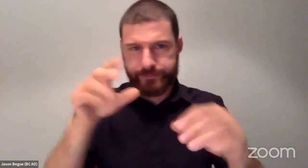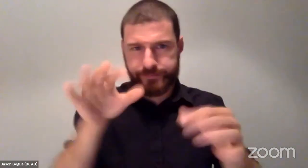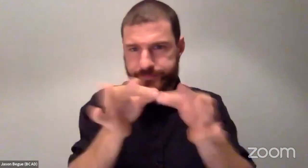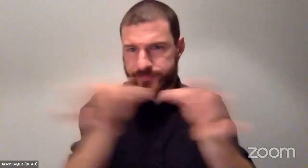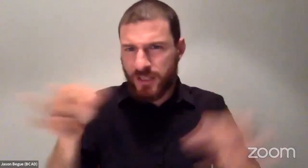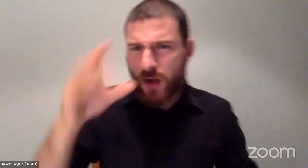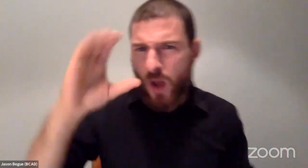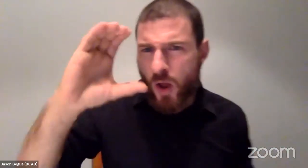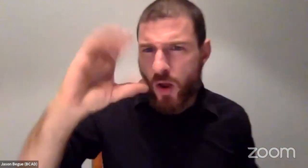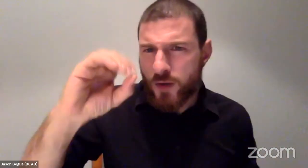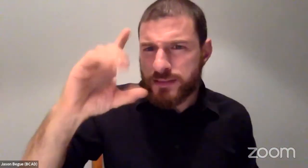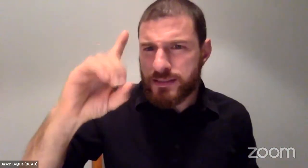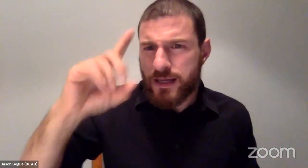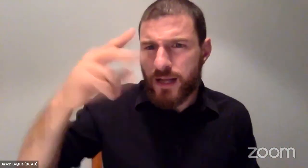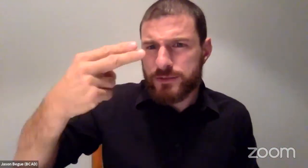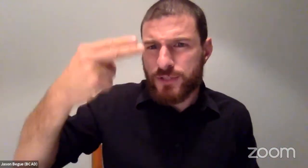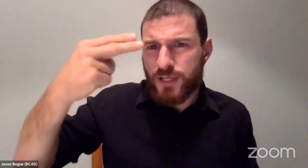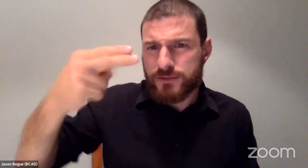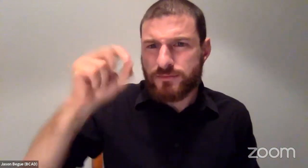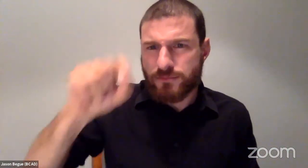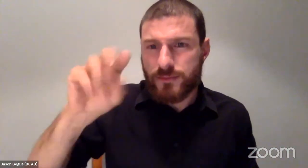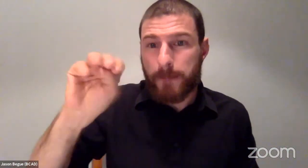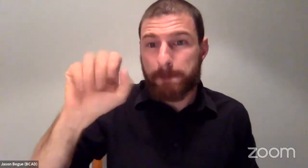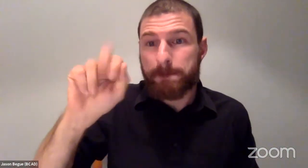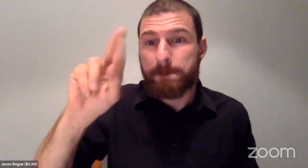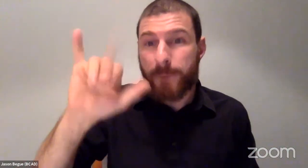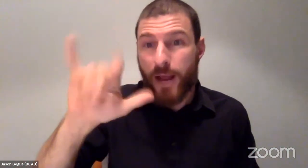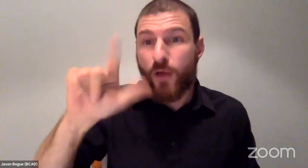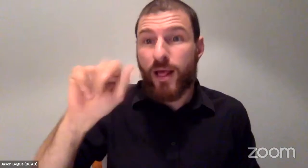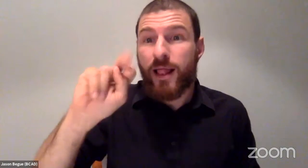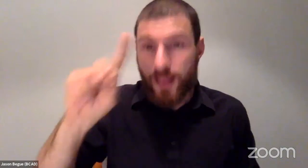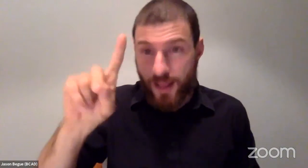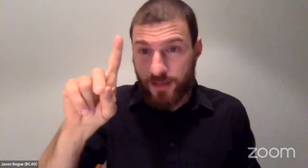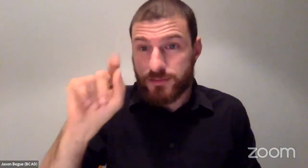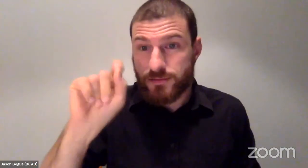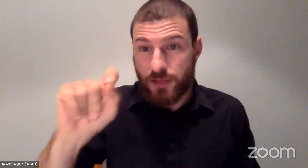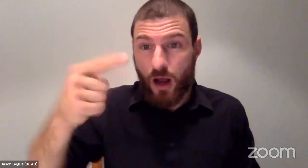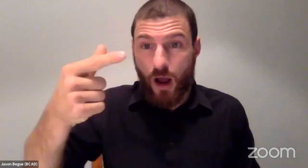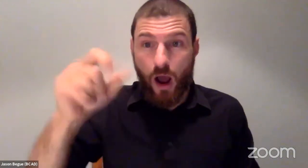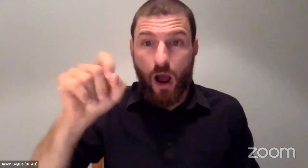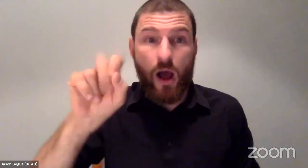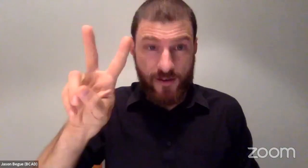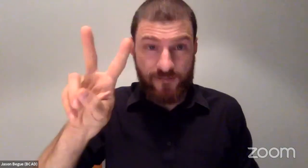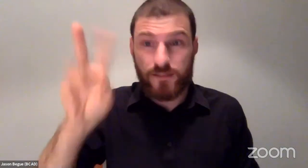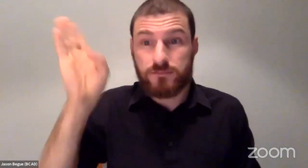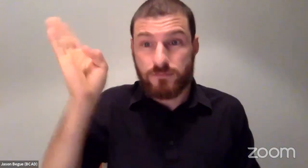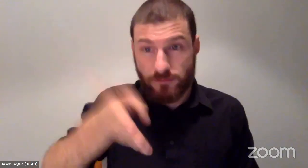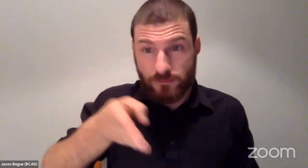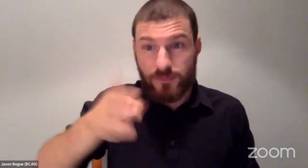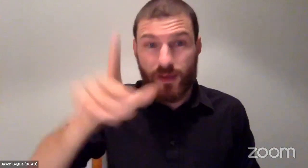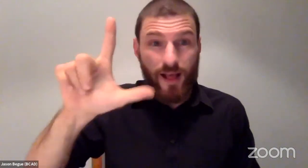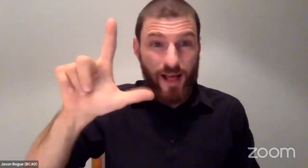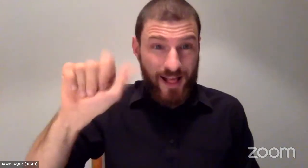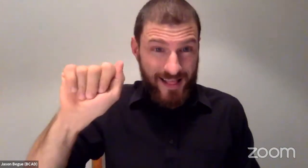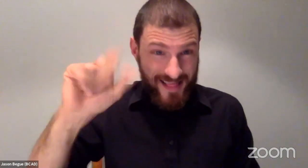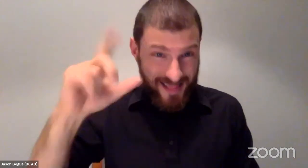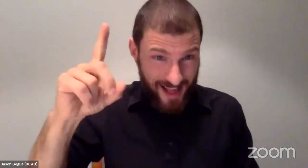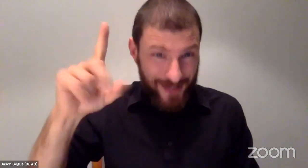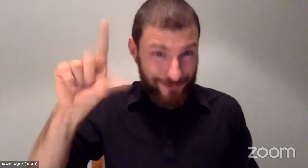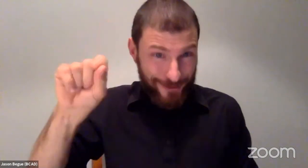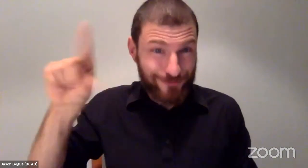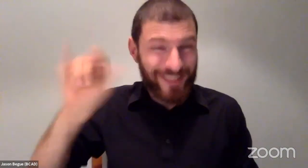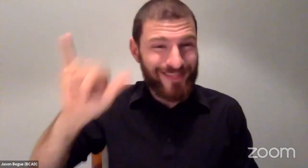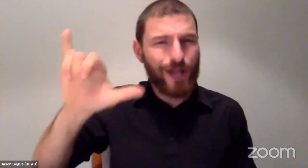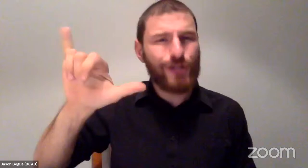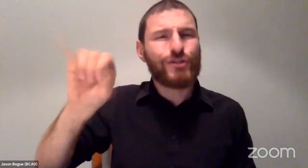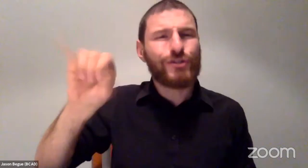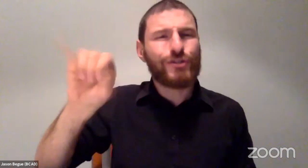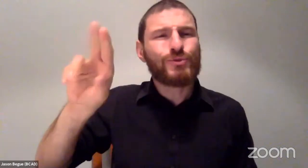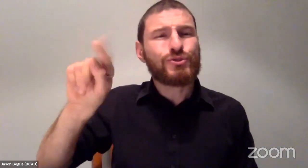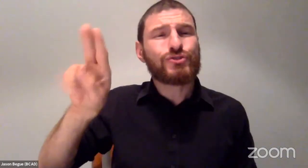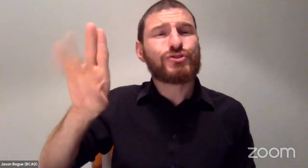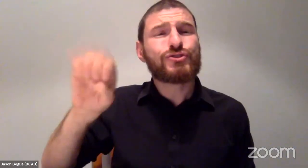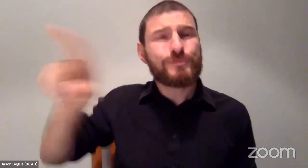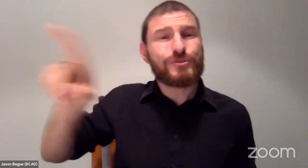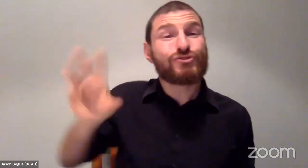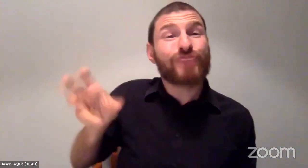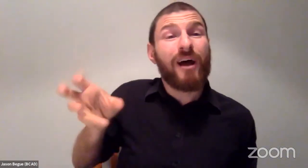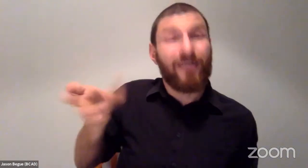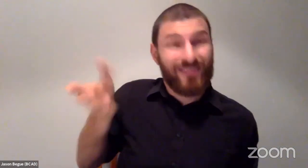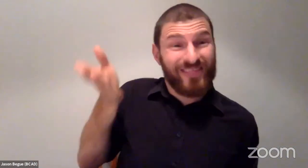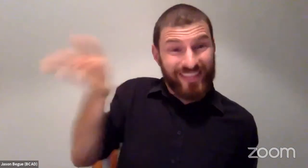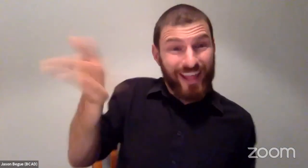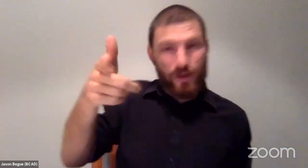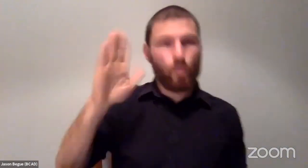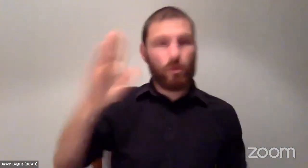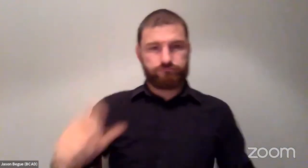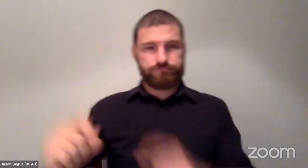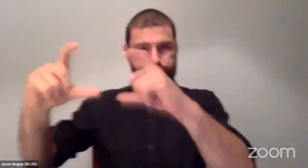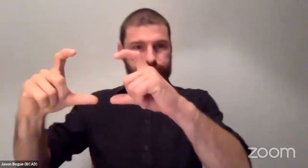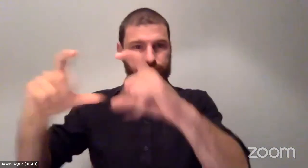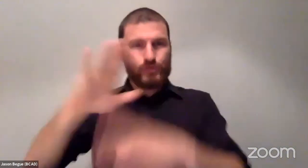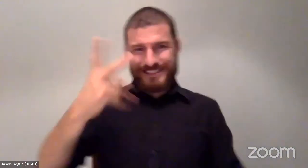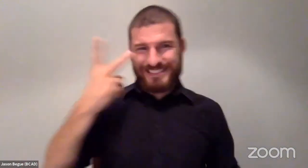will be uploaded to ODHH.maryland.gov's website backslash LAD2020. There's also a YouTube